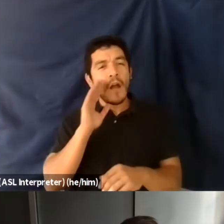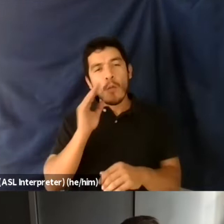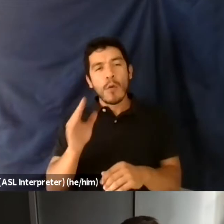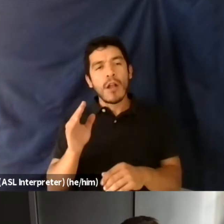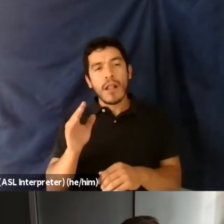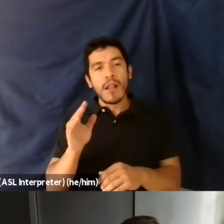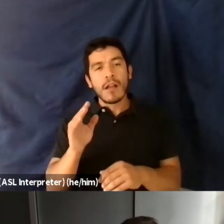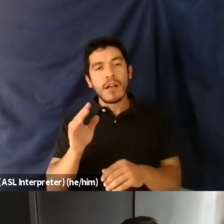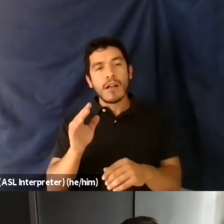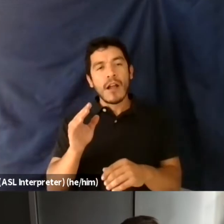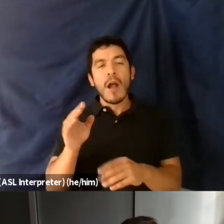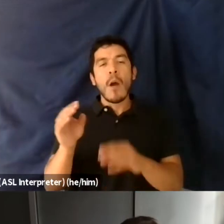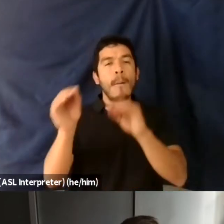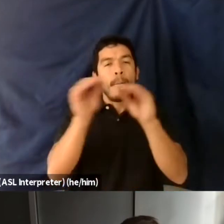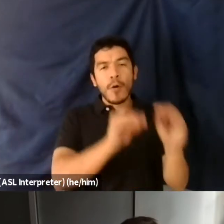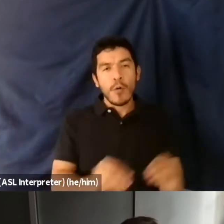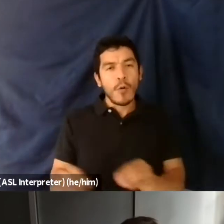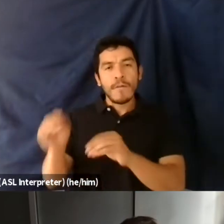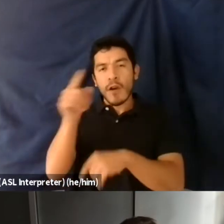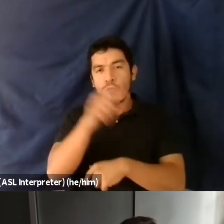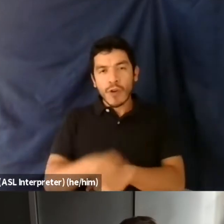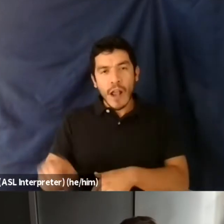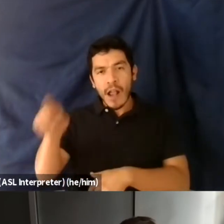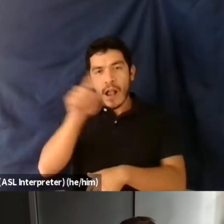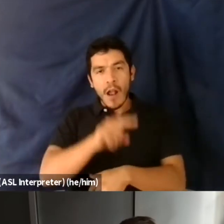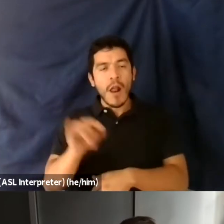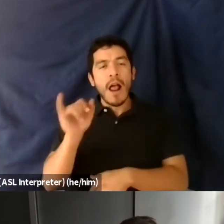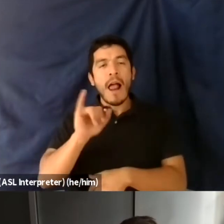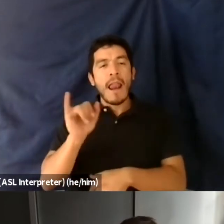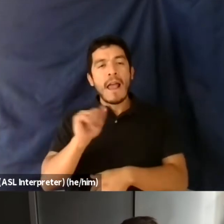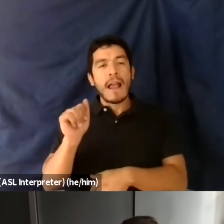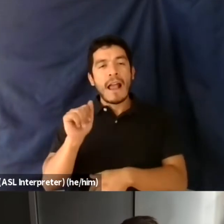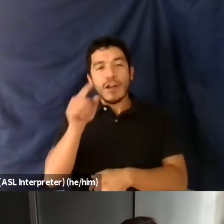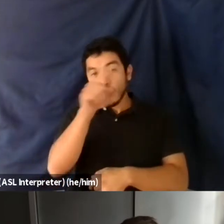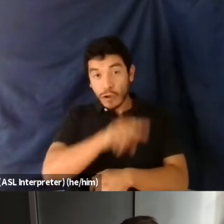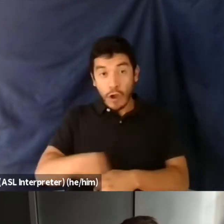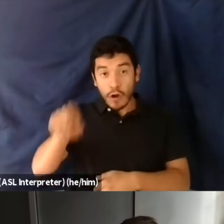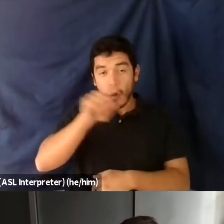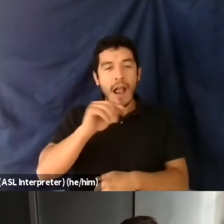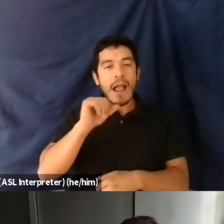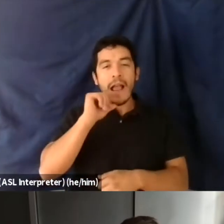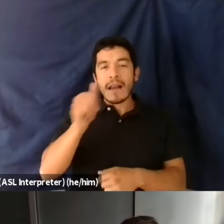like a revolution and not resolve. And so we would make these sort of like movements,